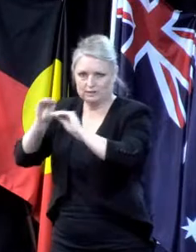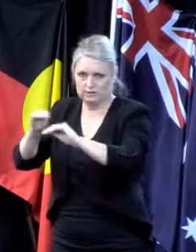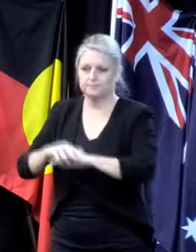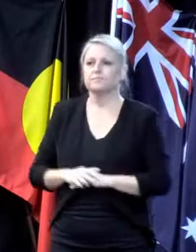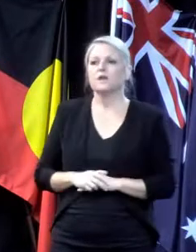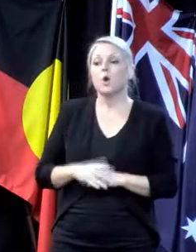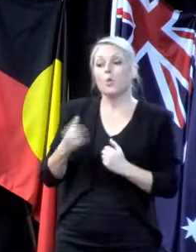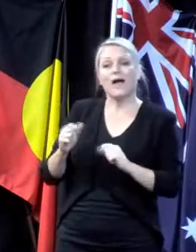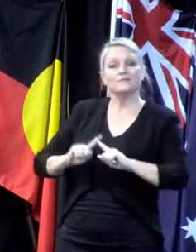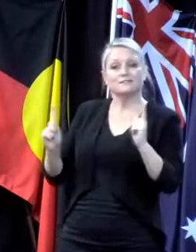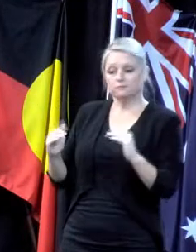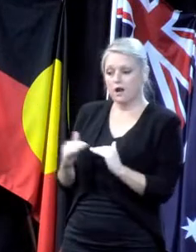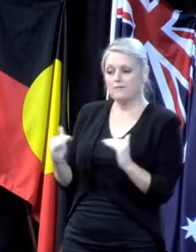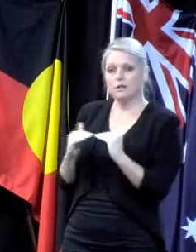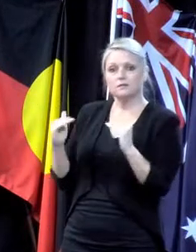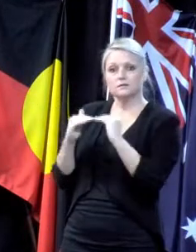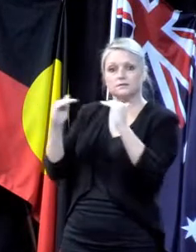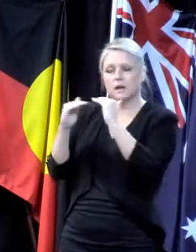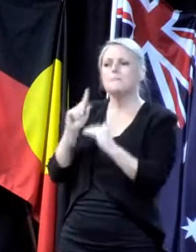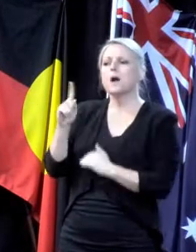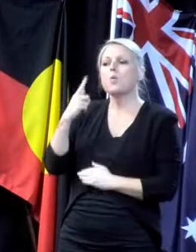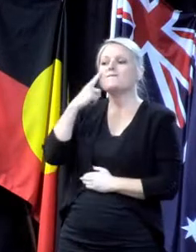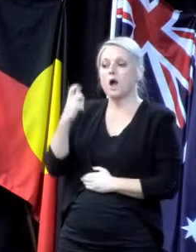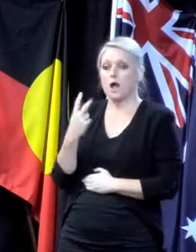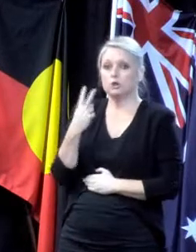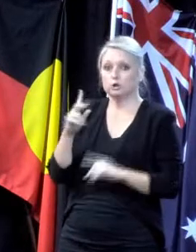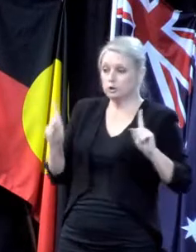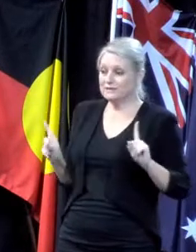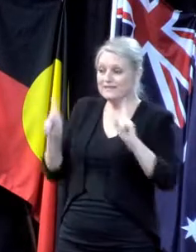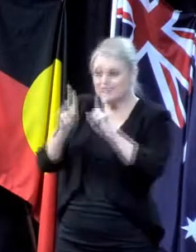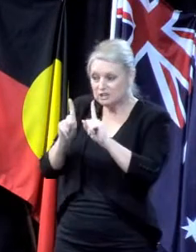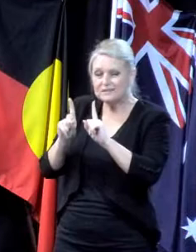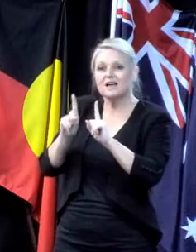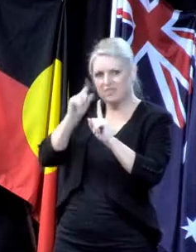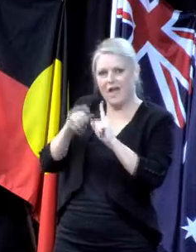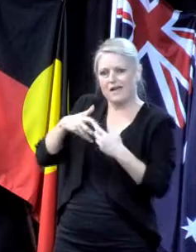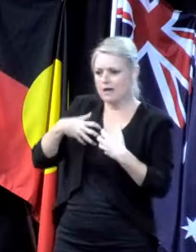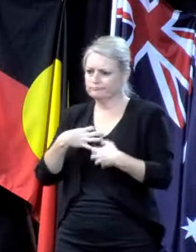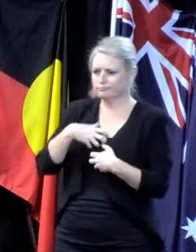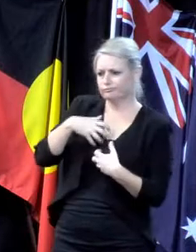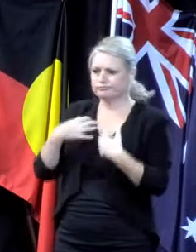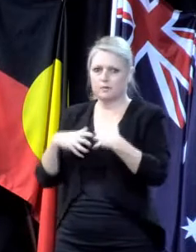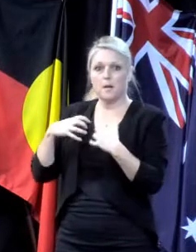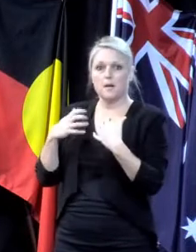And two teachers are able to support that through co-planning co-teaching. Alright, so, do you want to go back to that earlier step,